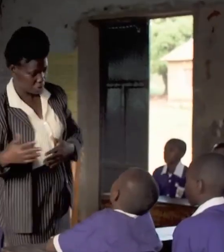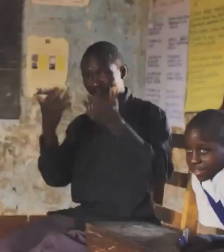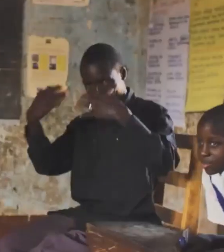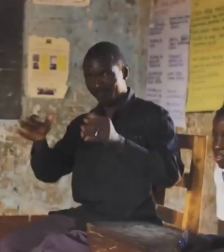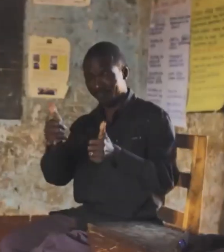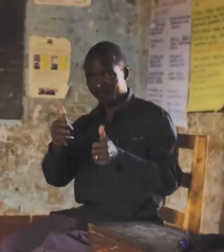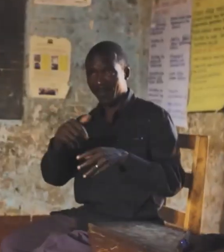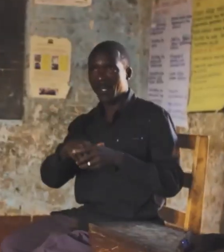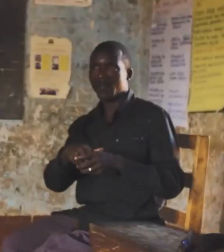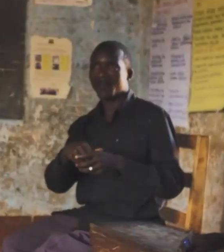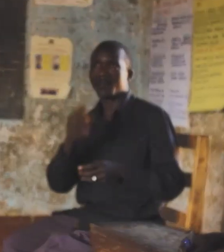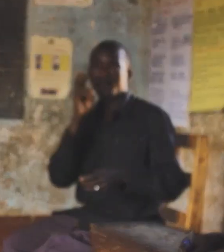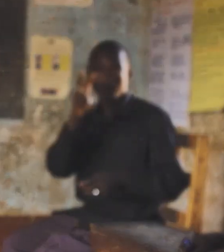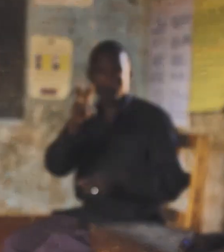UNICEF-Wongani Grace Taulo: 14 from Uganda is dance.